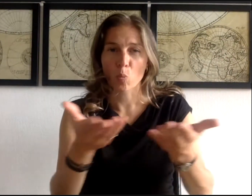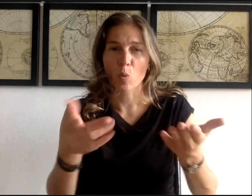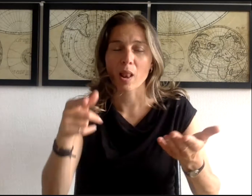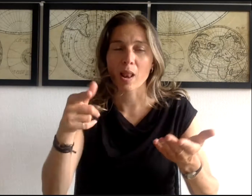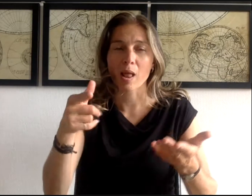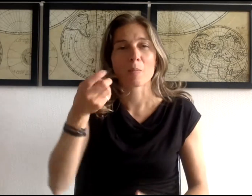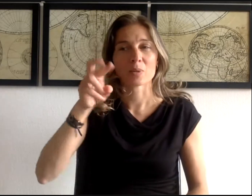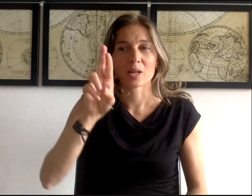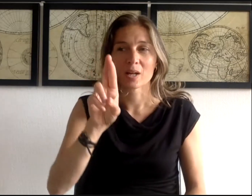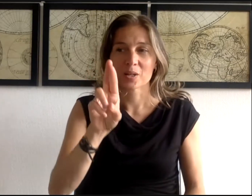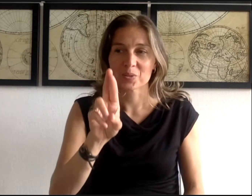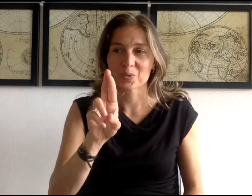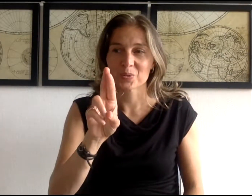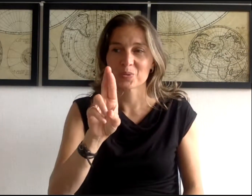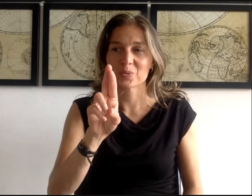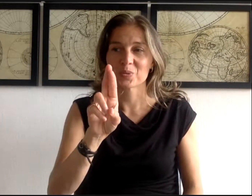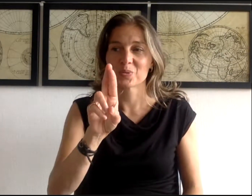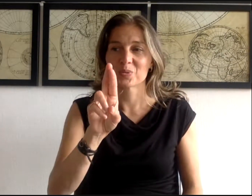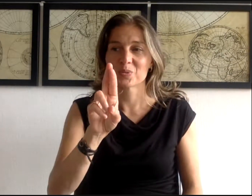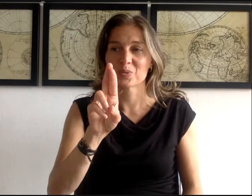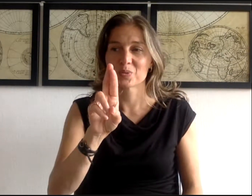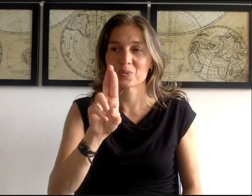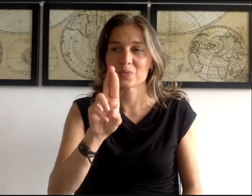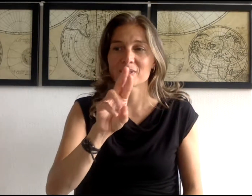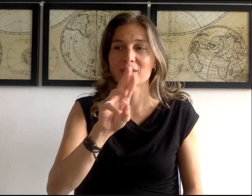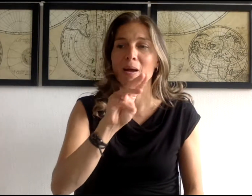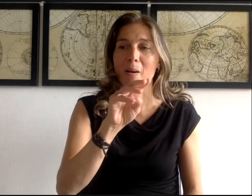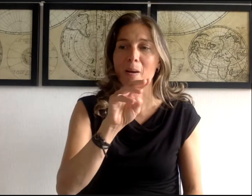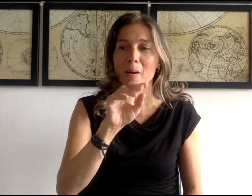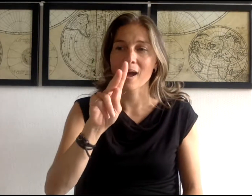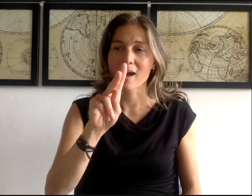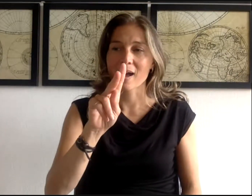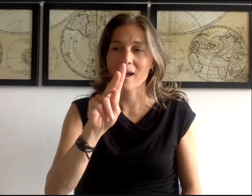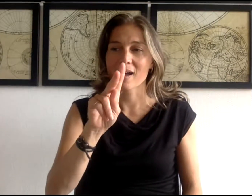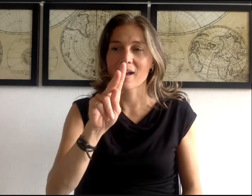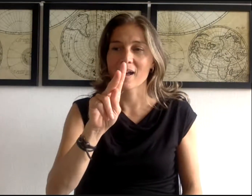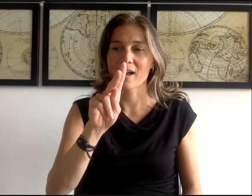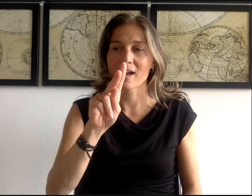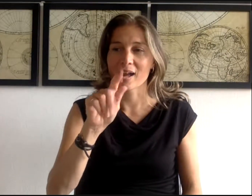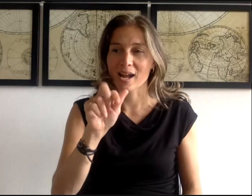because we acknowledge the key role of the organisations supporting